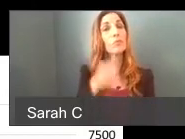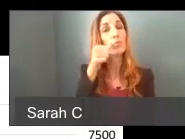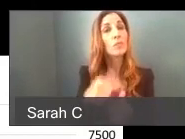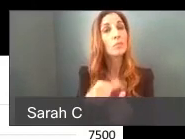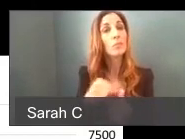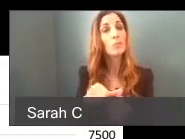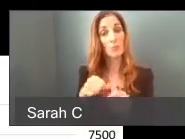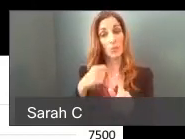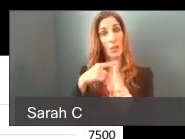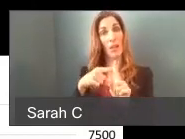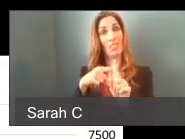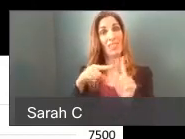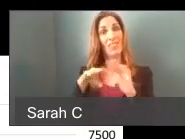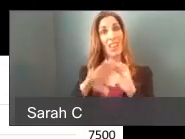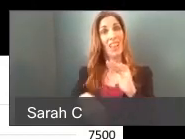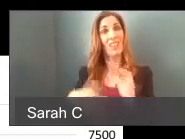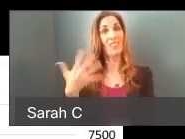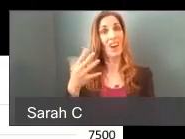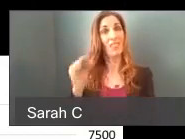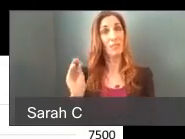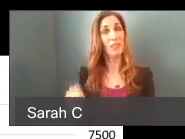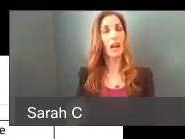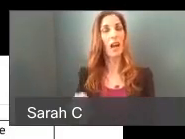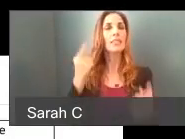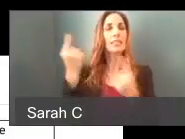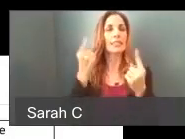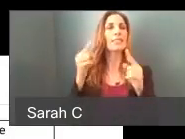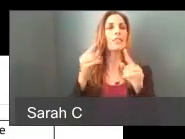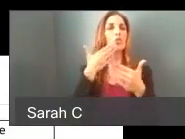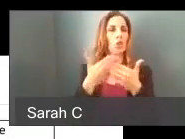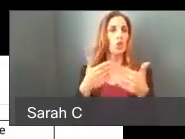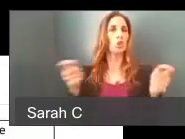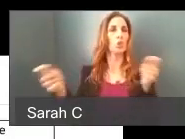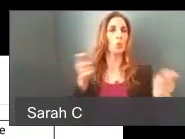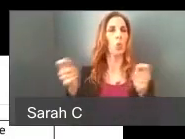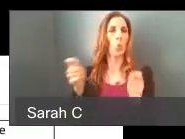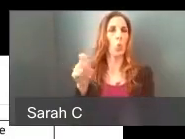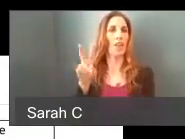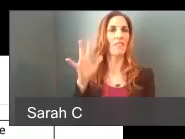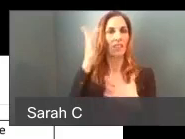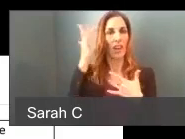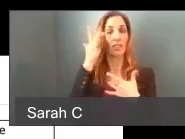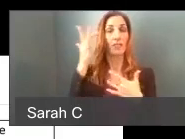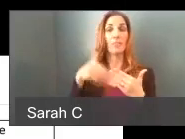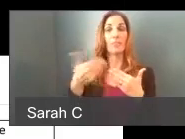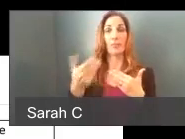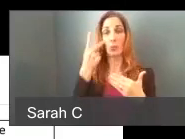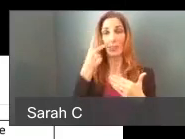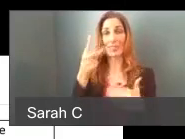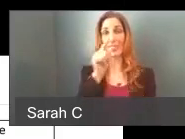5% is considered suppression of the virus. This next graph shows the daily positivity rates